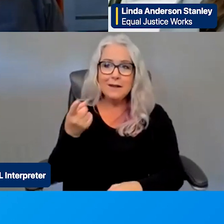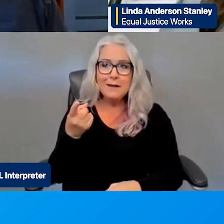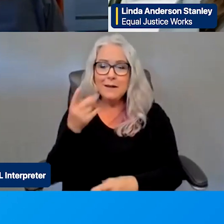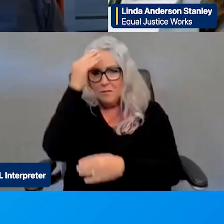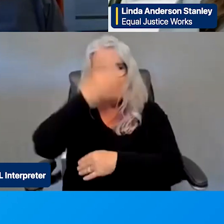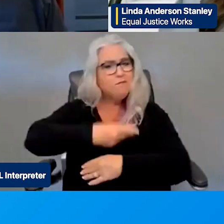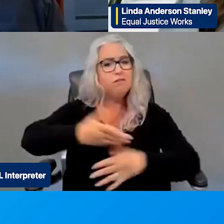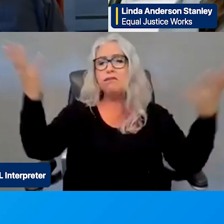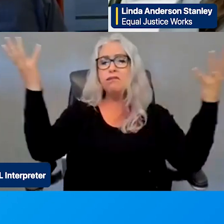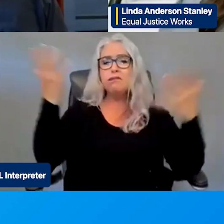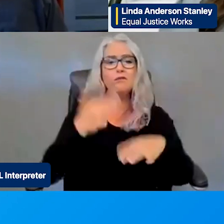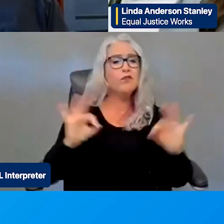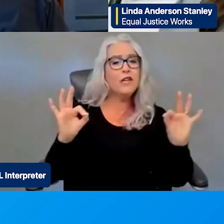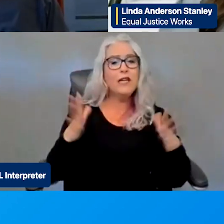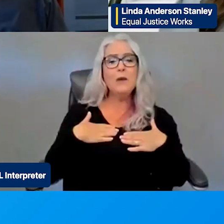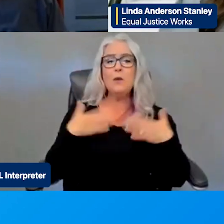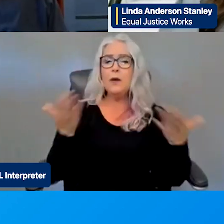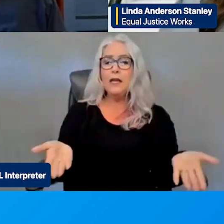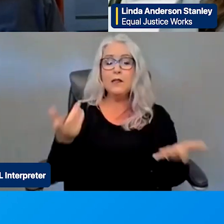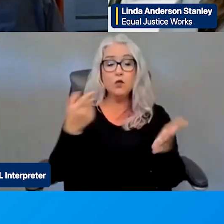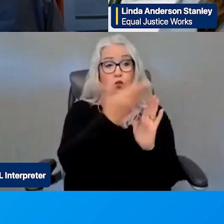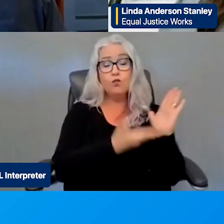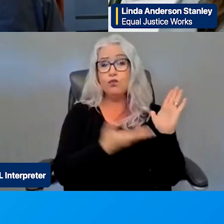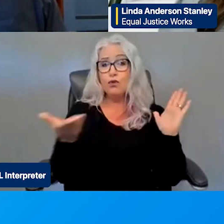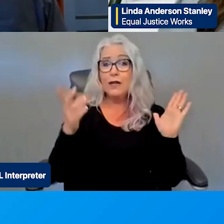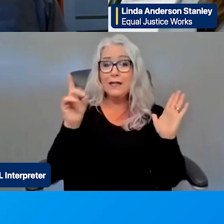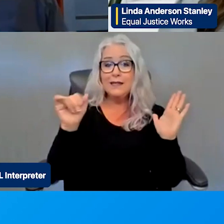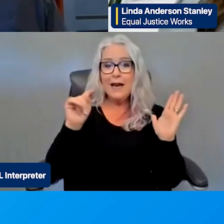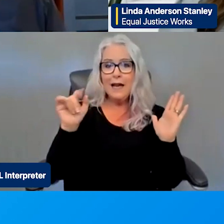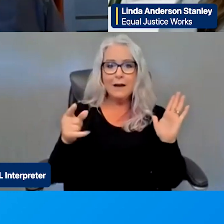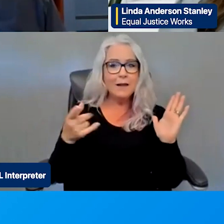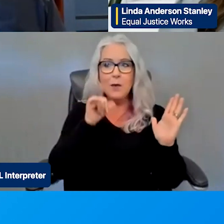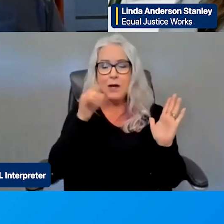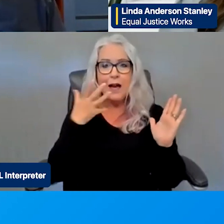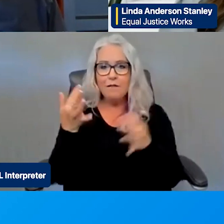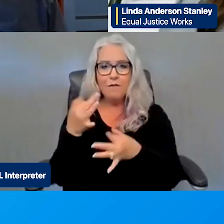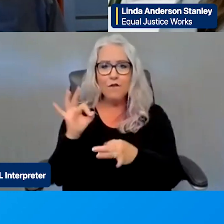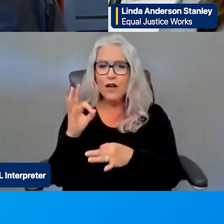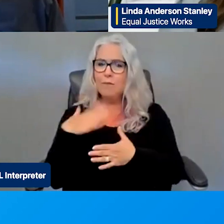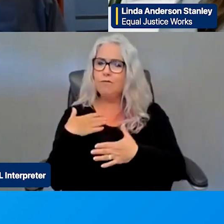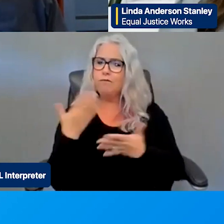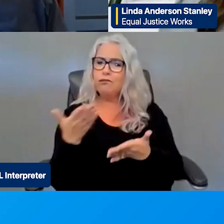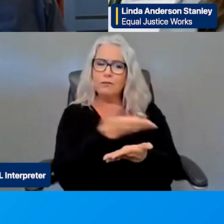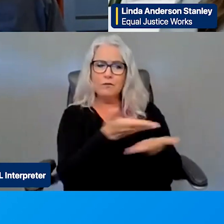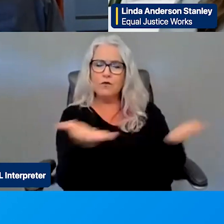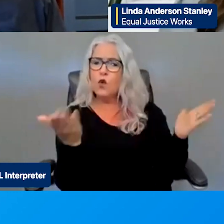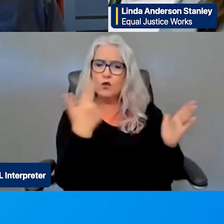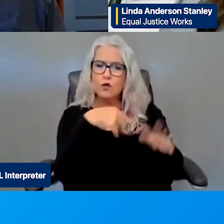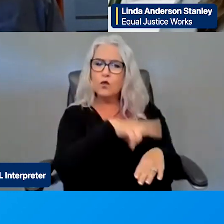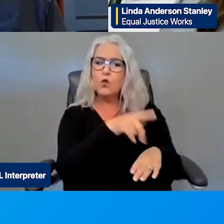And the reality is, and that is why these conversations are so important, after emergencies is that there really wasn't good